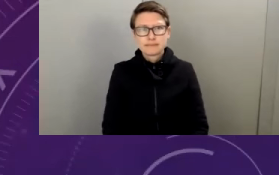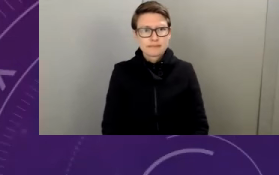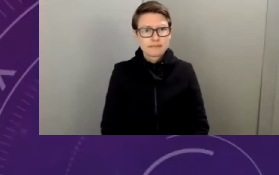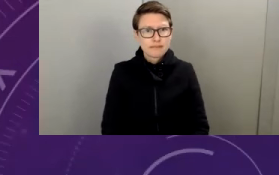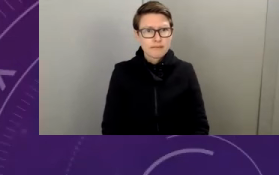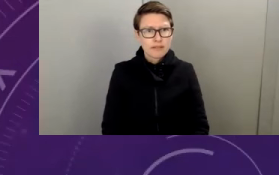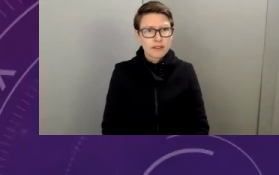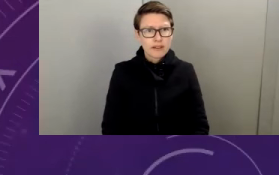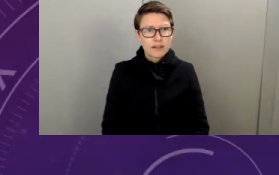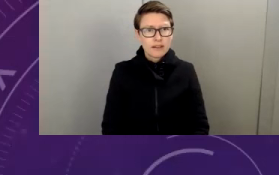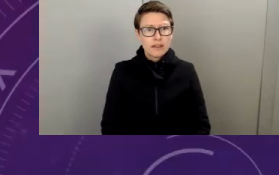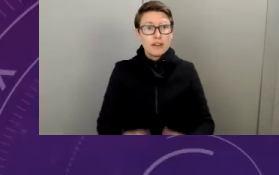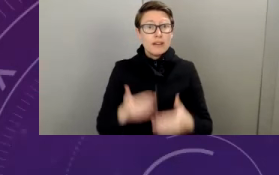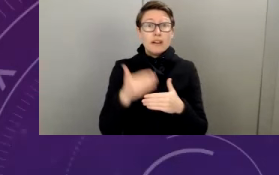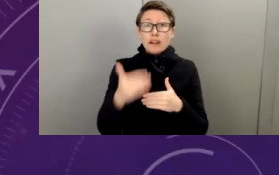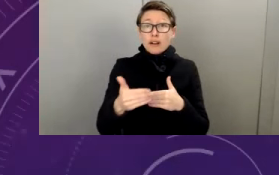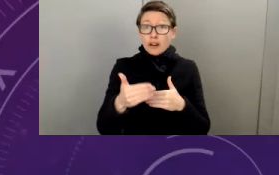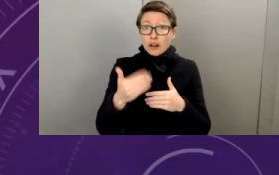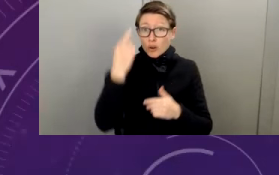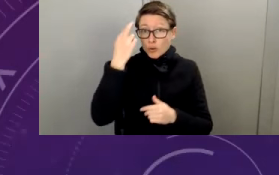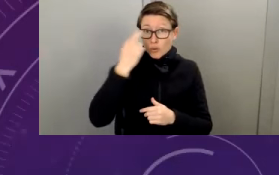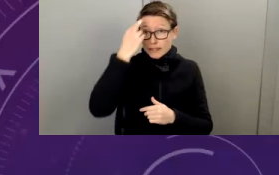And then so some reasons for documents to be returned.